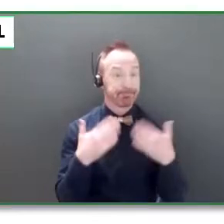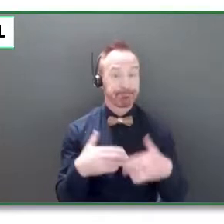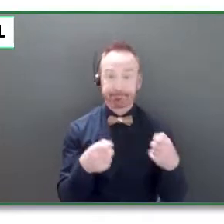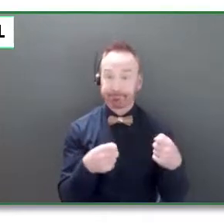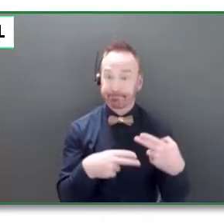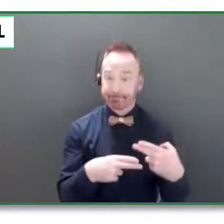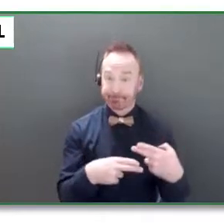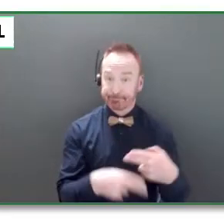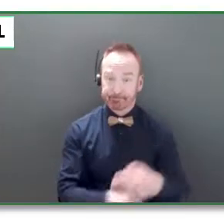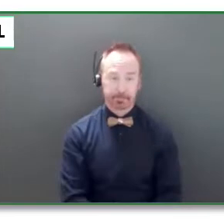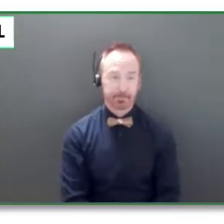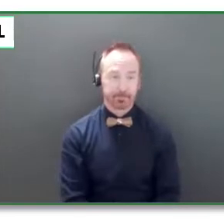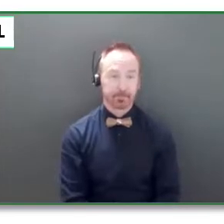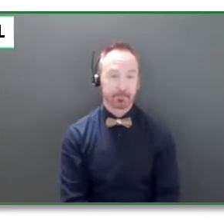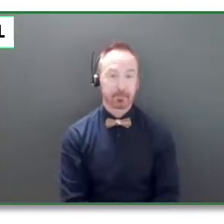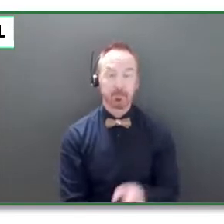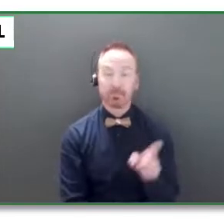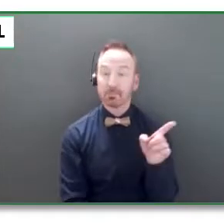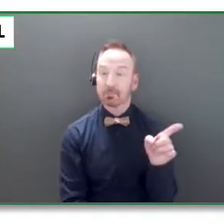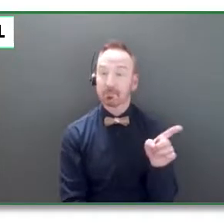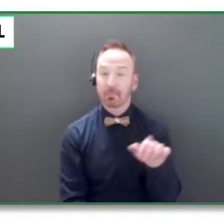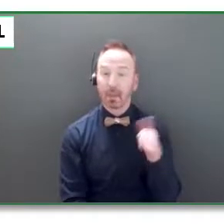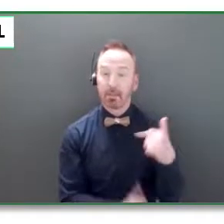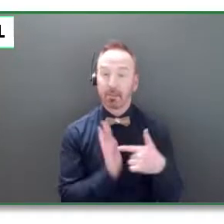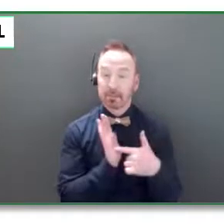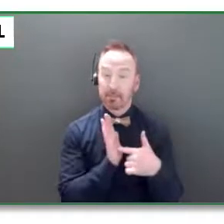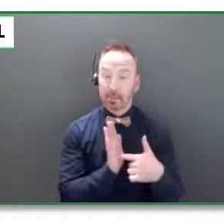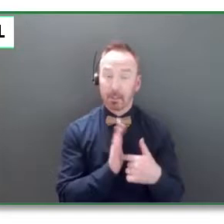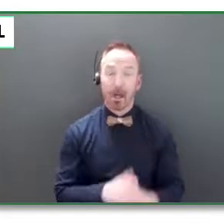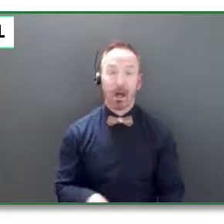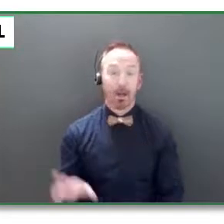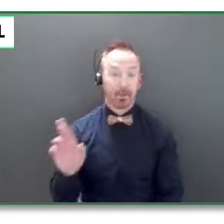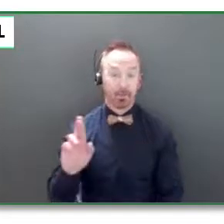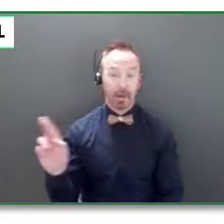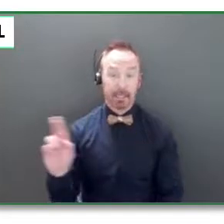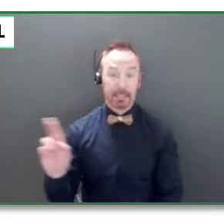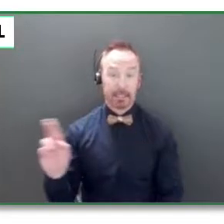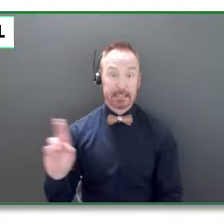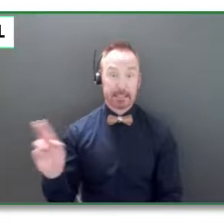Here's another example. On the right is a rail grade or